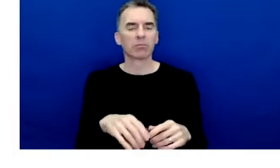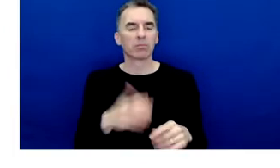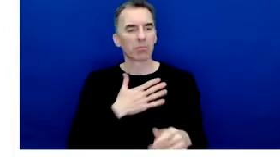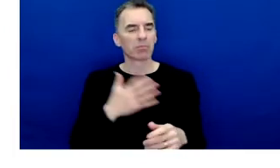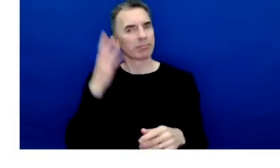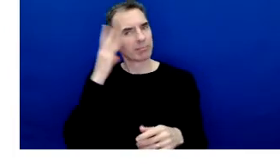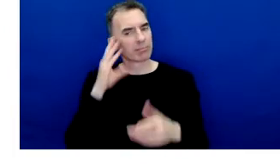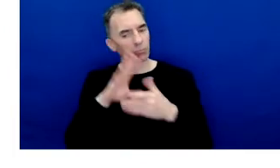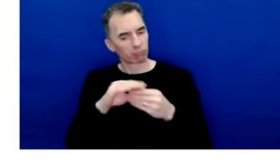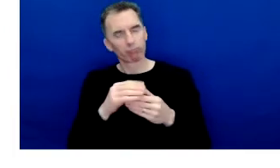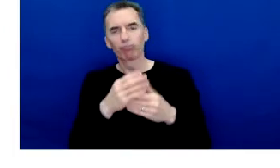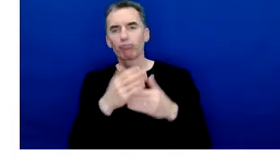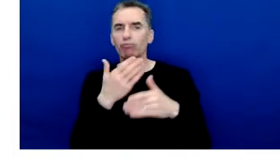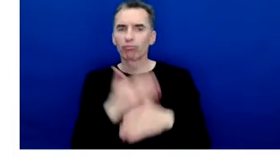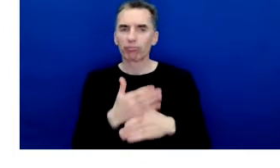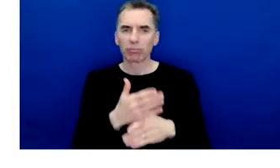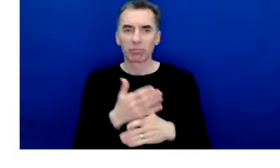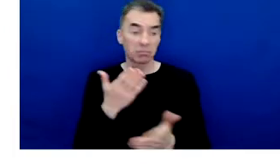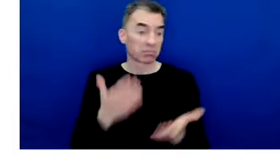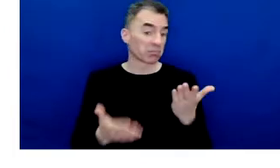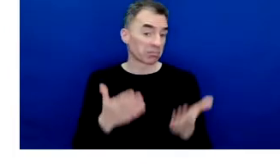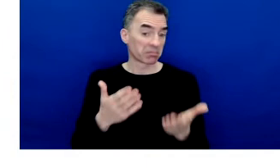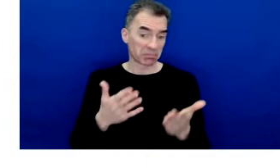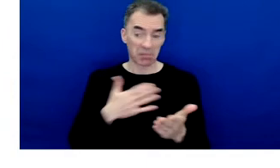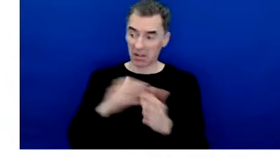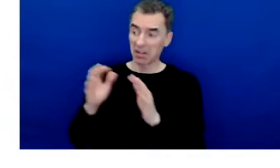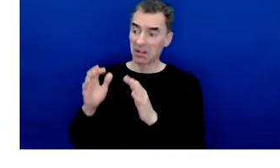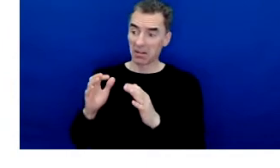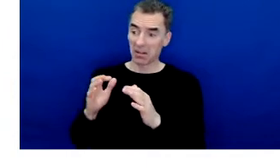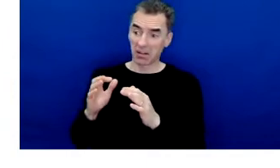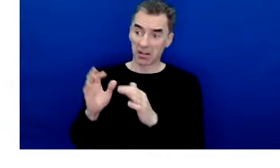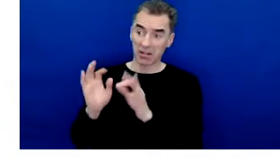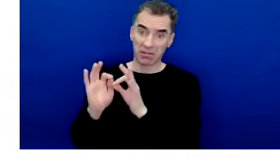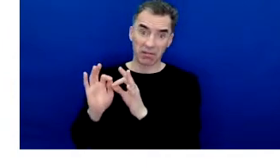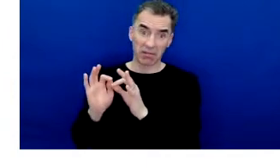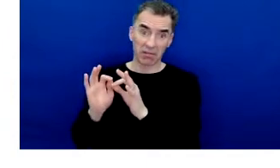Even if you were not a first generation college student, you can share. There's something you can share about